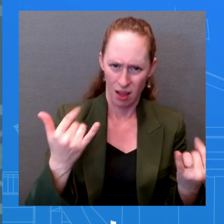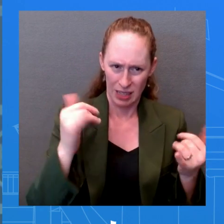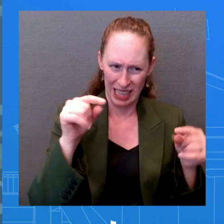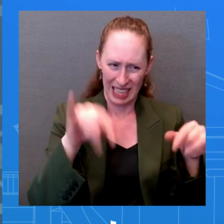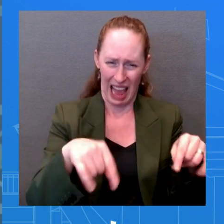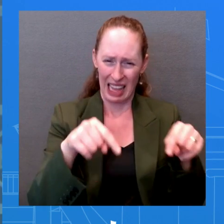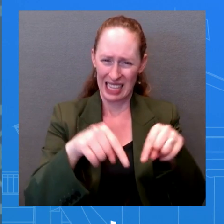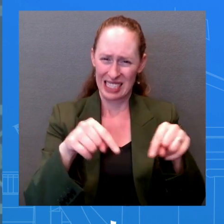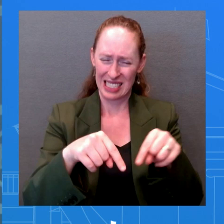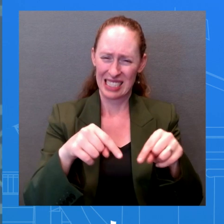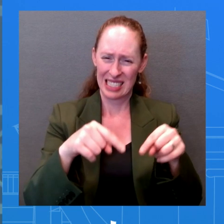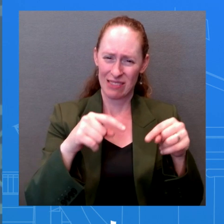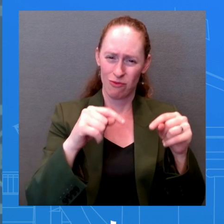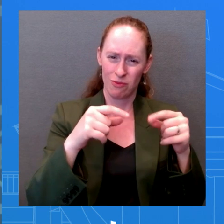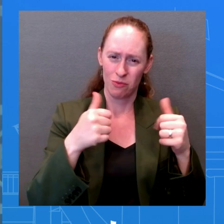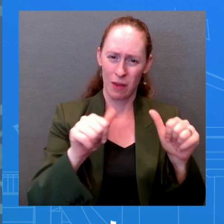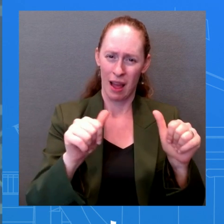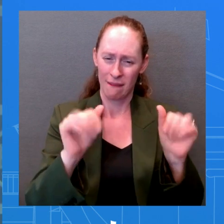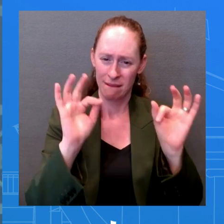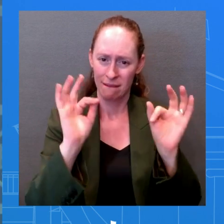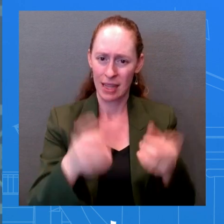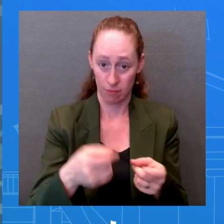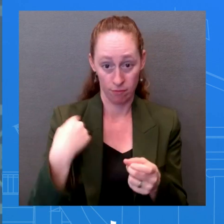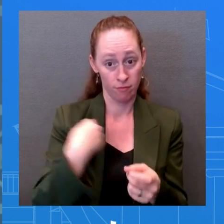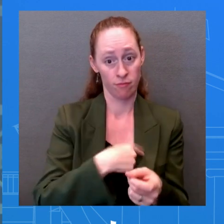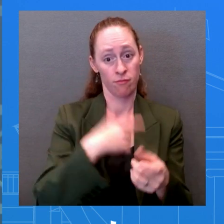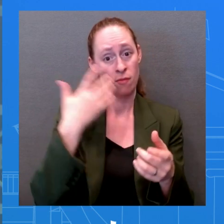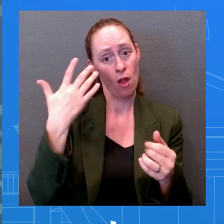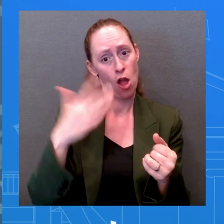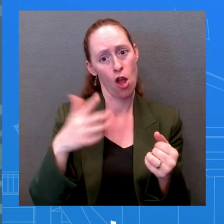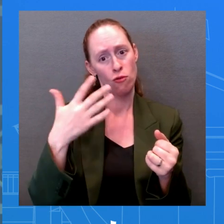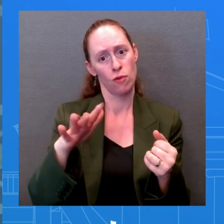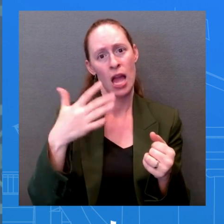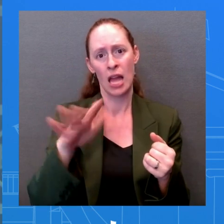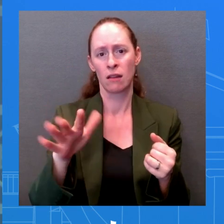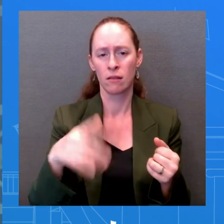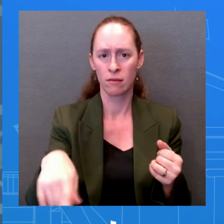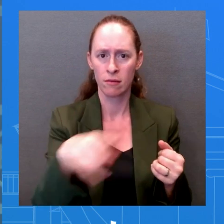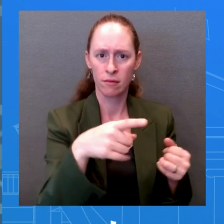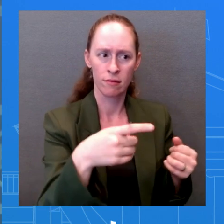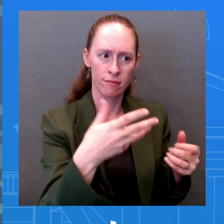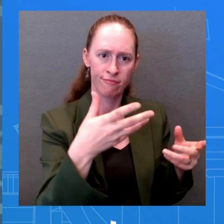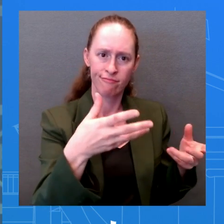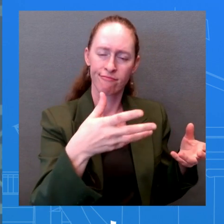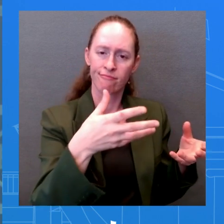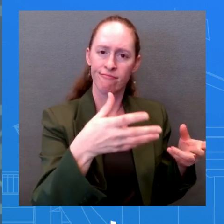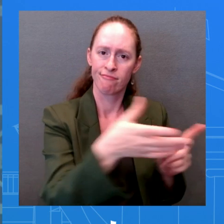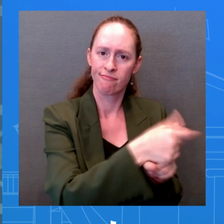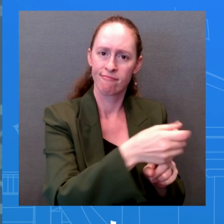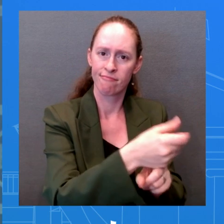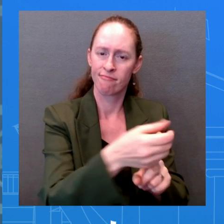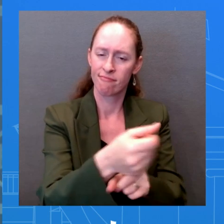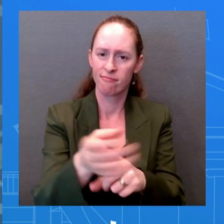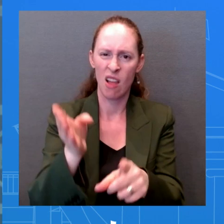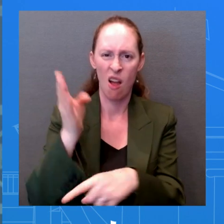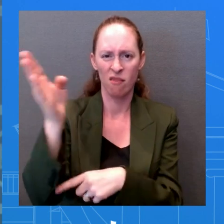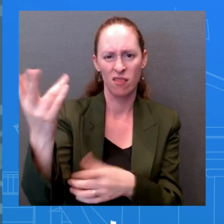in the first three months of launching an aggressive campaign to combat the multibillion- dollar human smuggling industry.